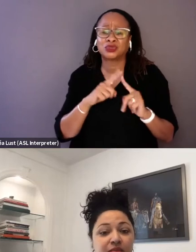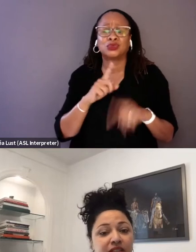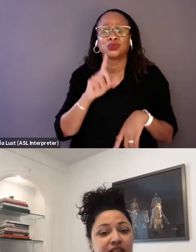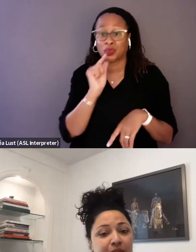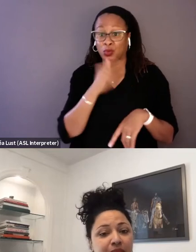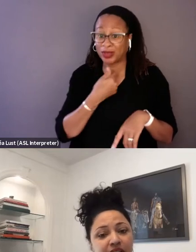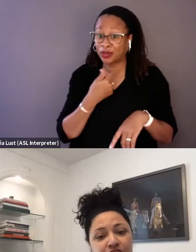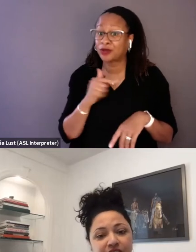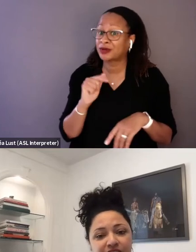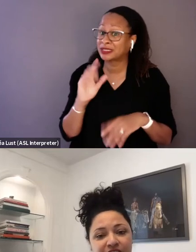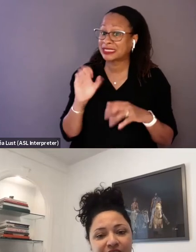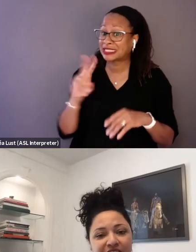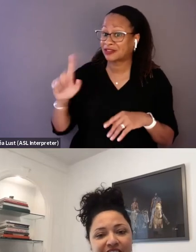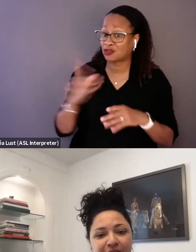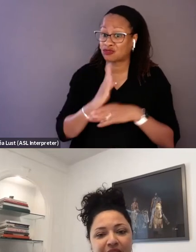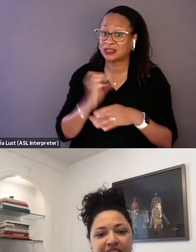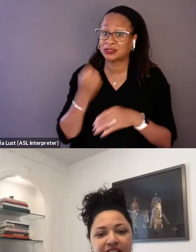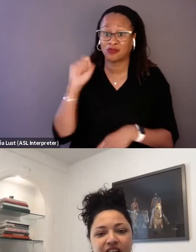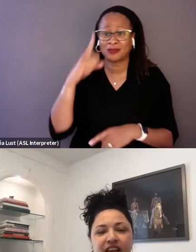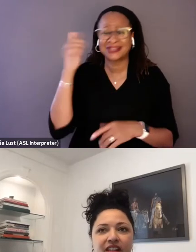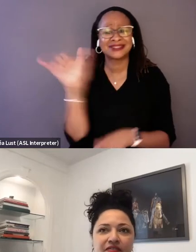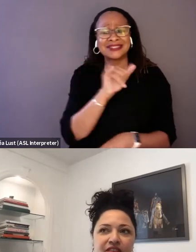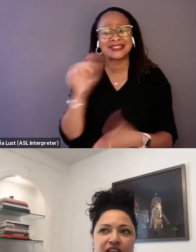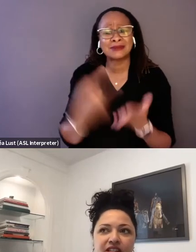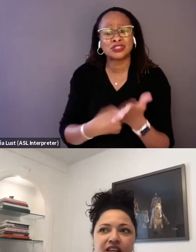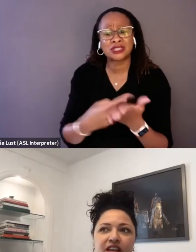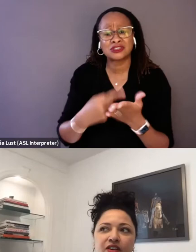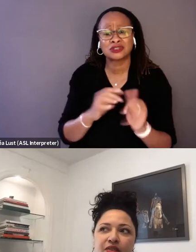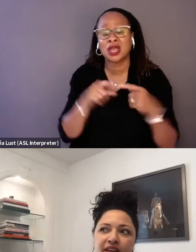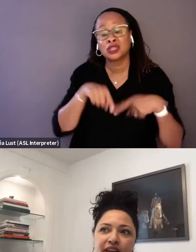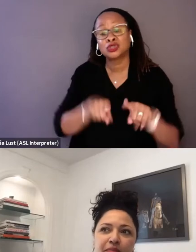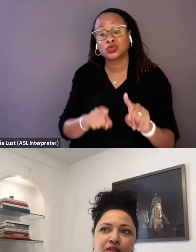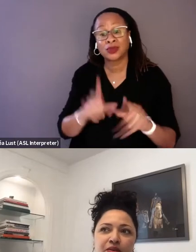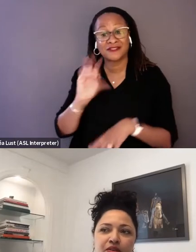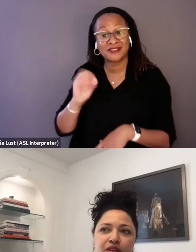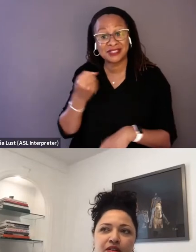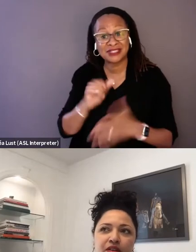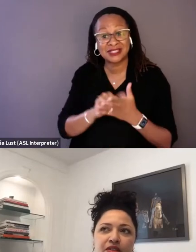because it was the same discussion, you know, and in the '50s, you know, that episode,